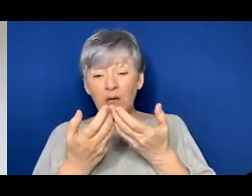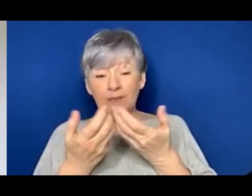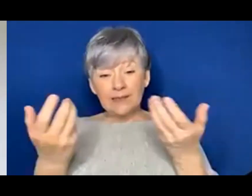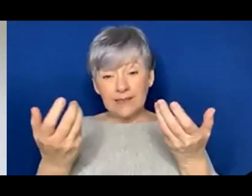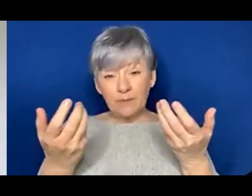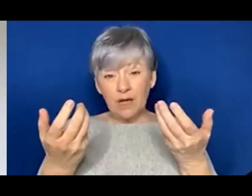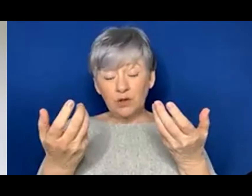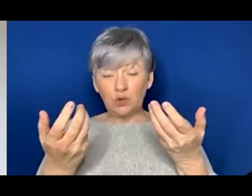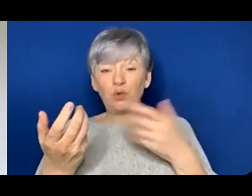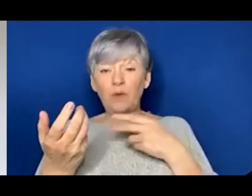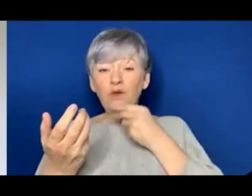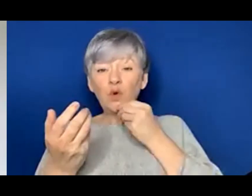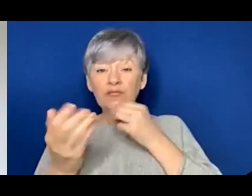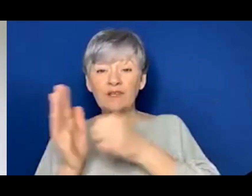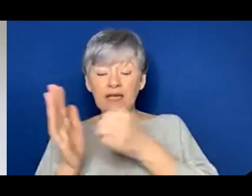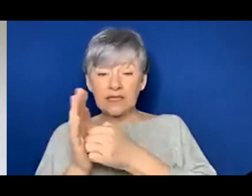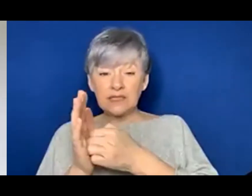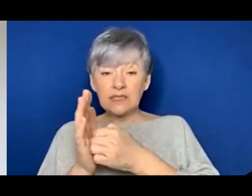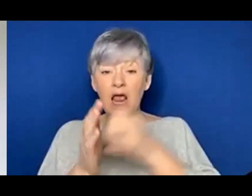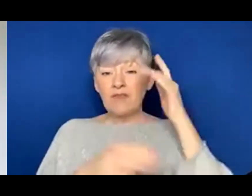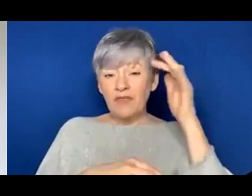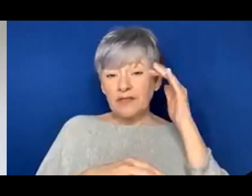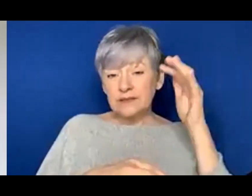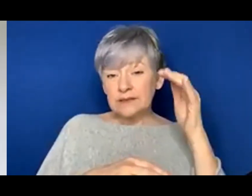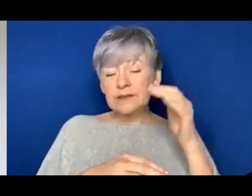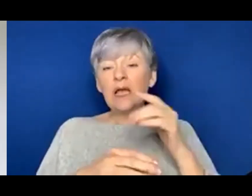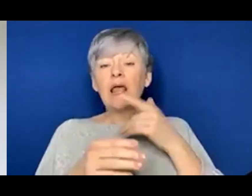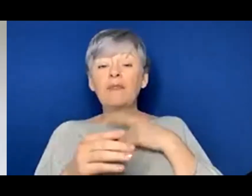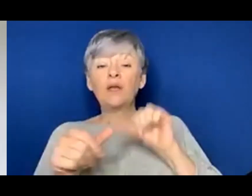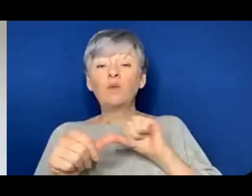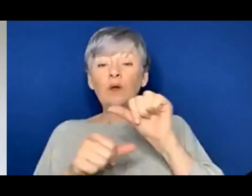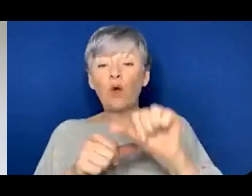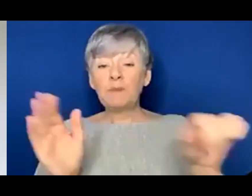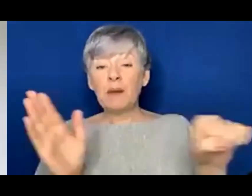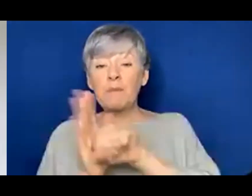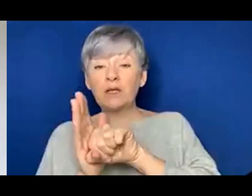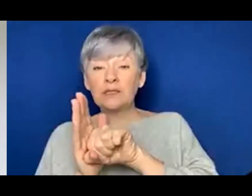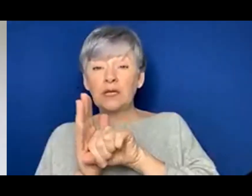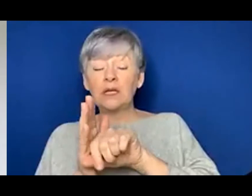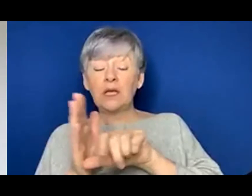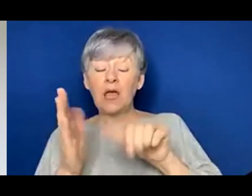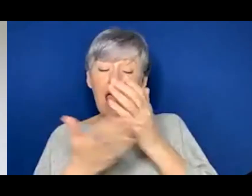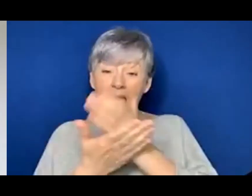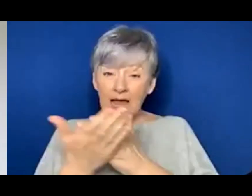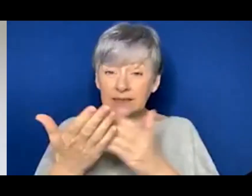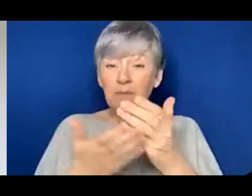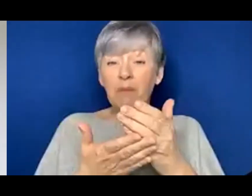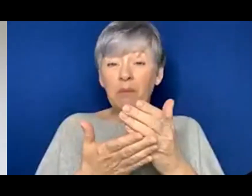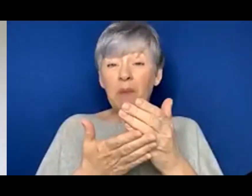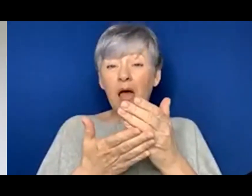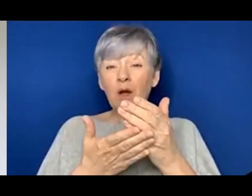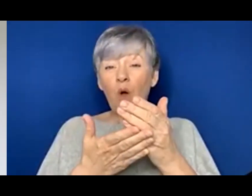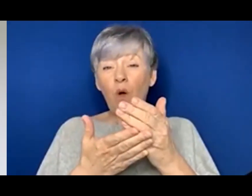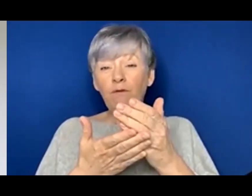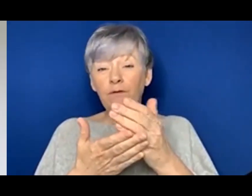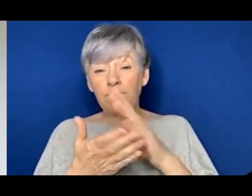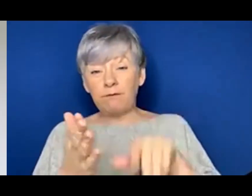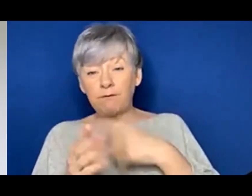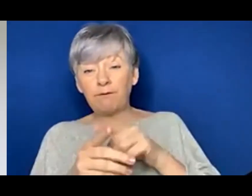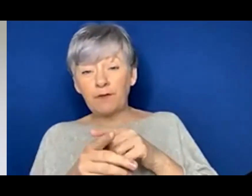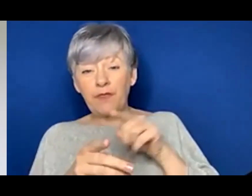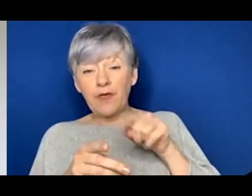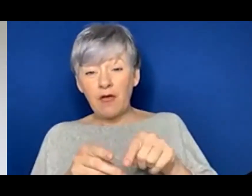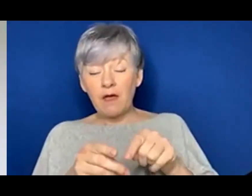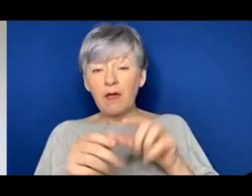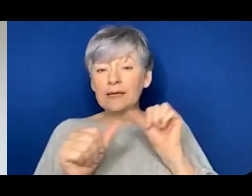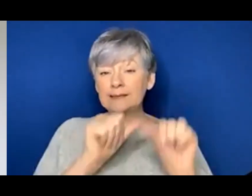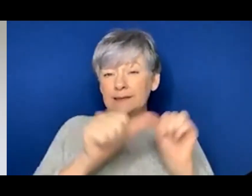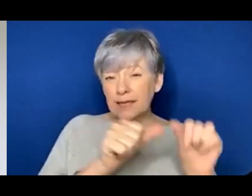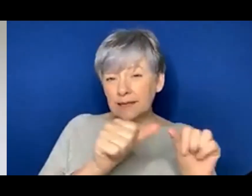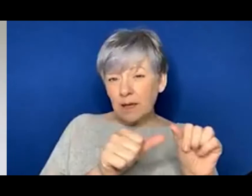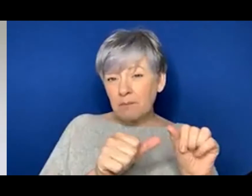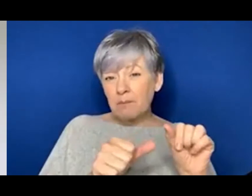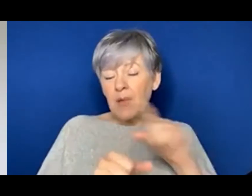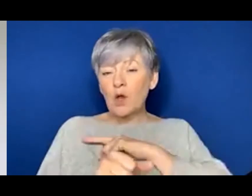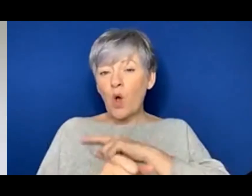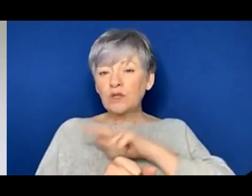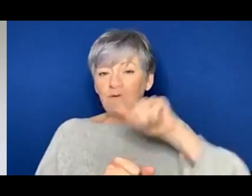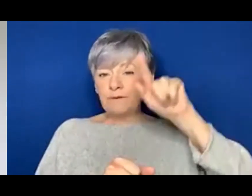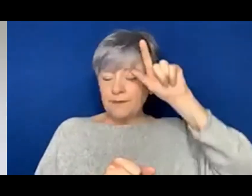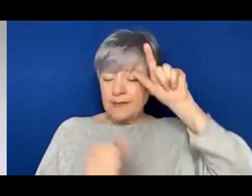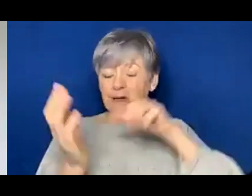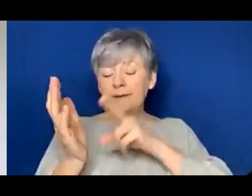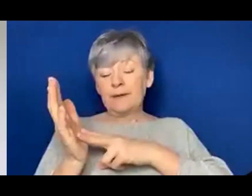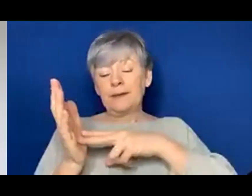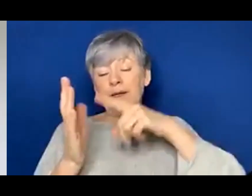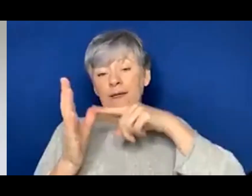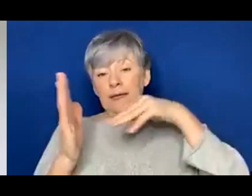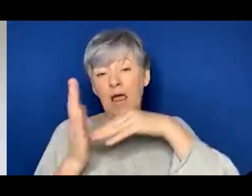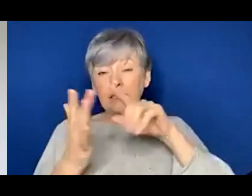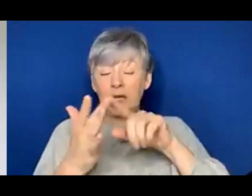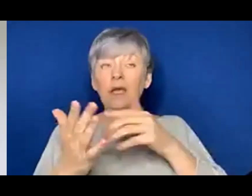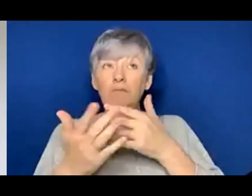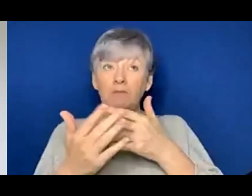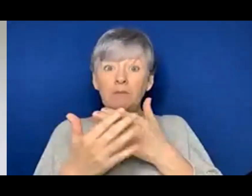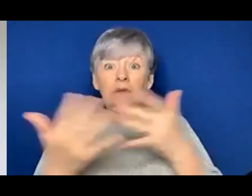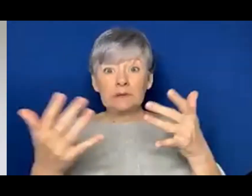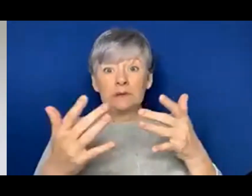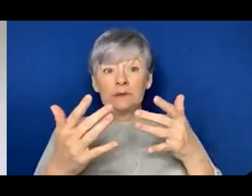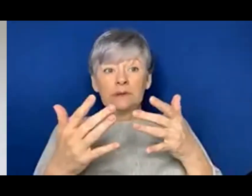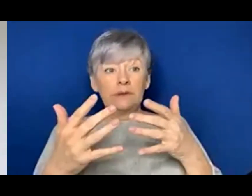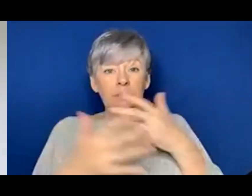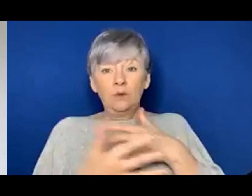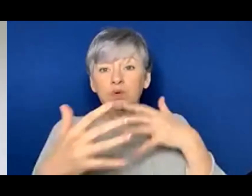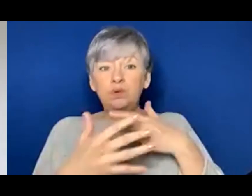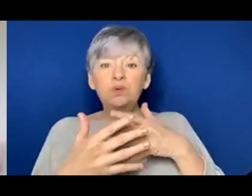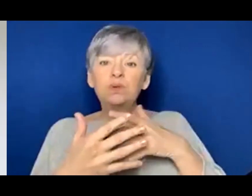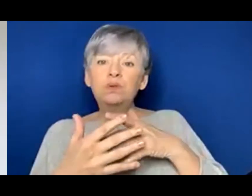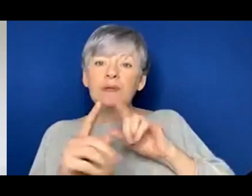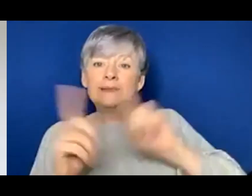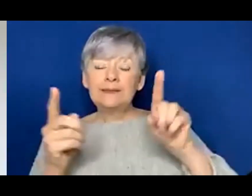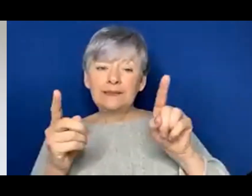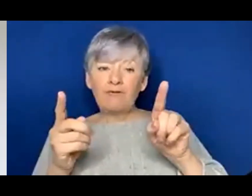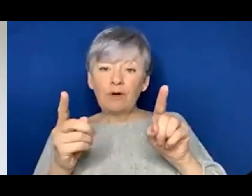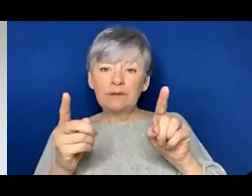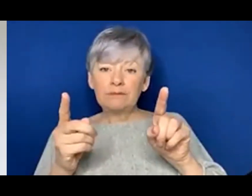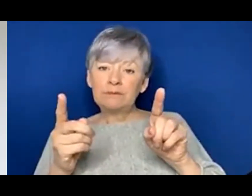and "useless" leading to Nazi discussion. That is unsettling because of the connotations